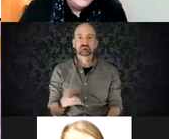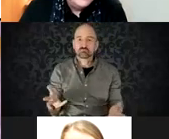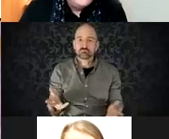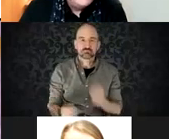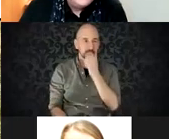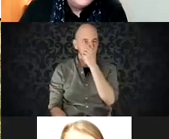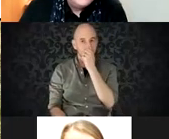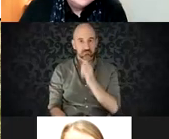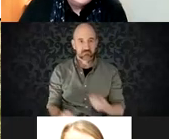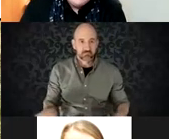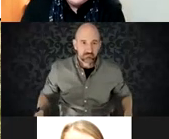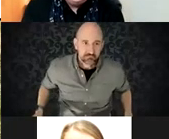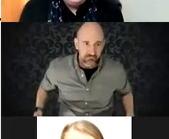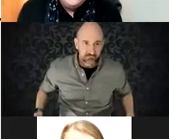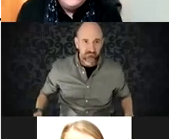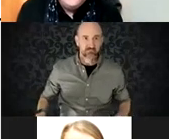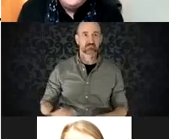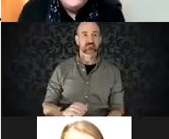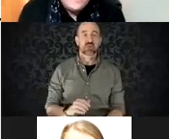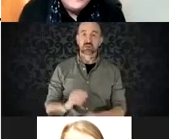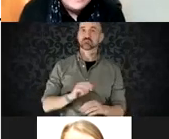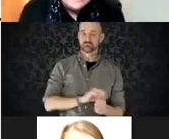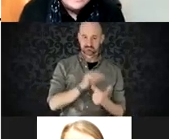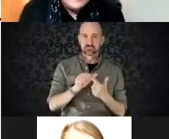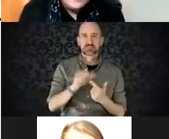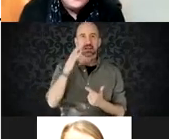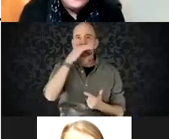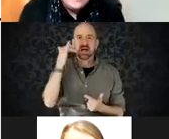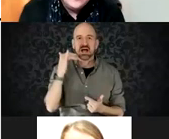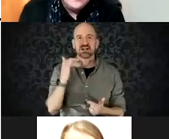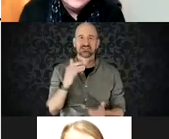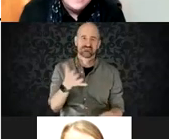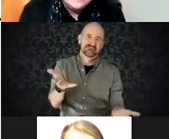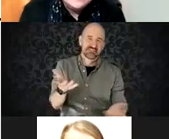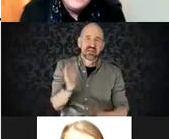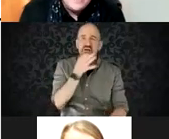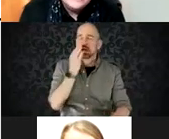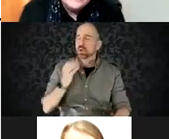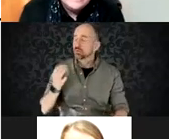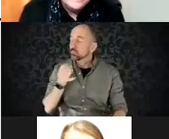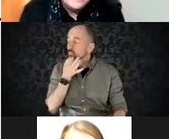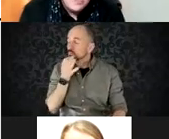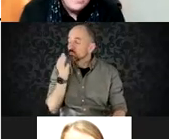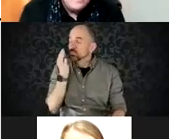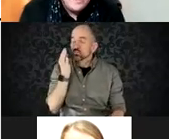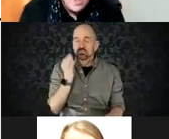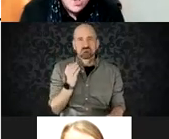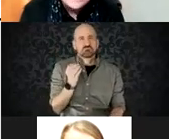be created from different trees, shrubs and climbers. Ornamental grasses and architectural seedheads at structure and movement. Leeds were striking designs